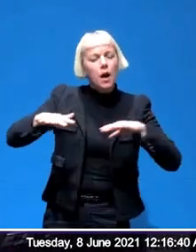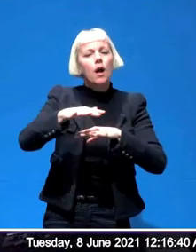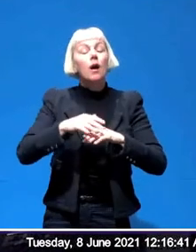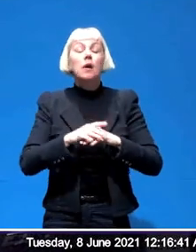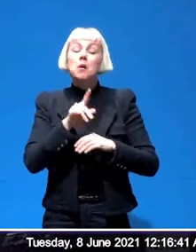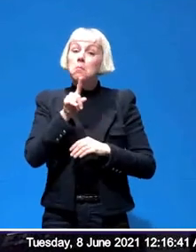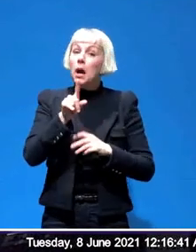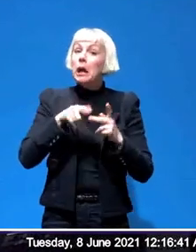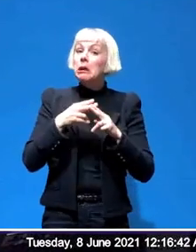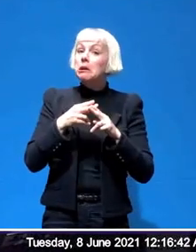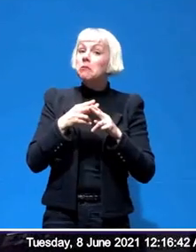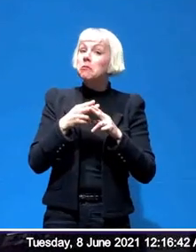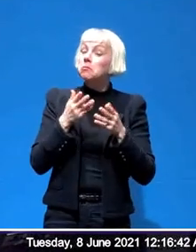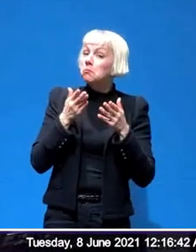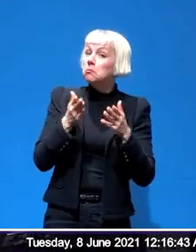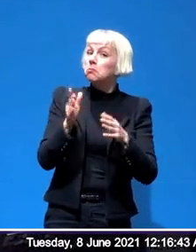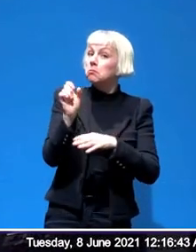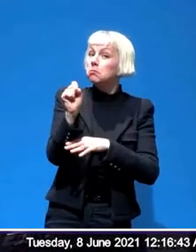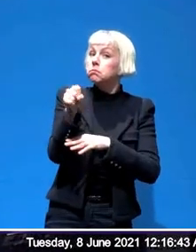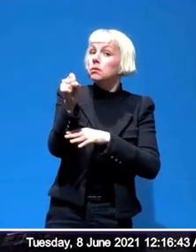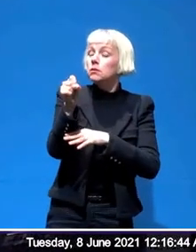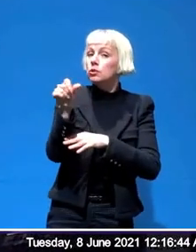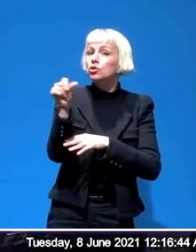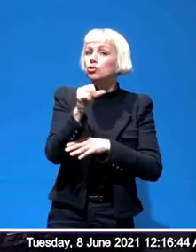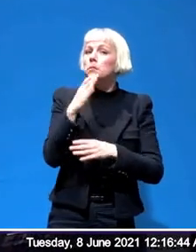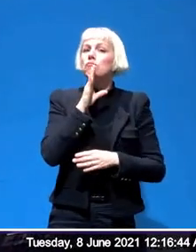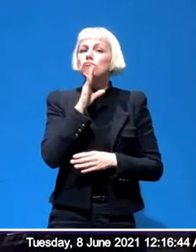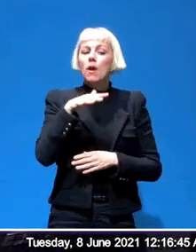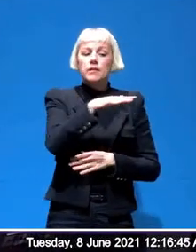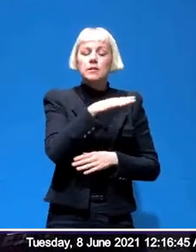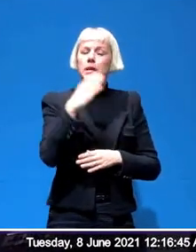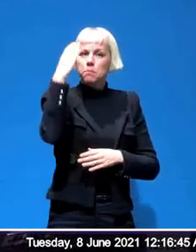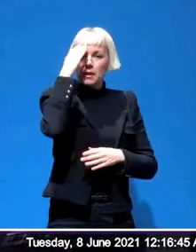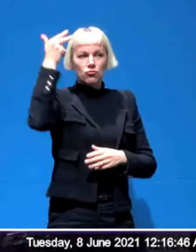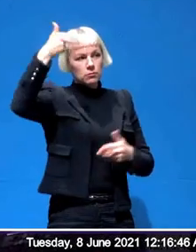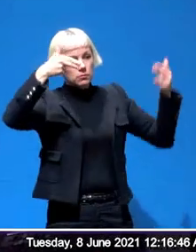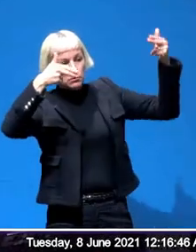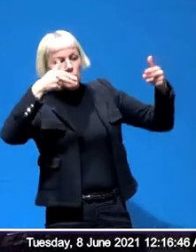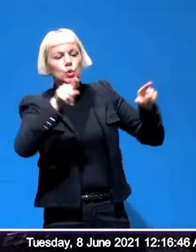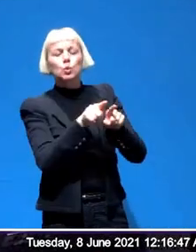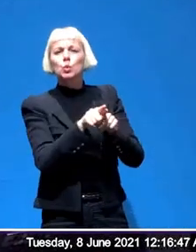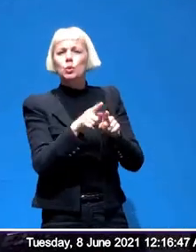to place cameras in the private areas such as bedrooms, if there is concerns identified.